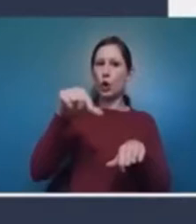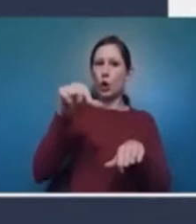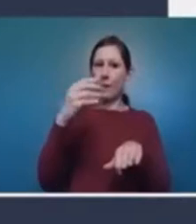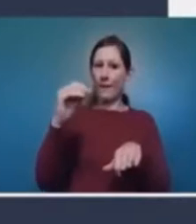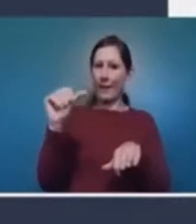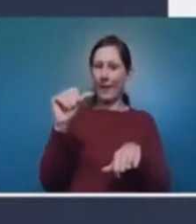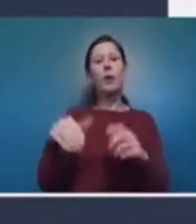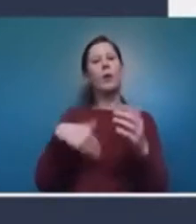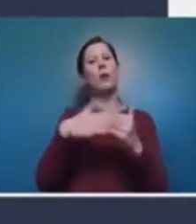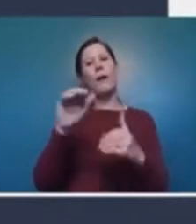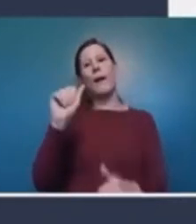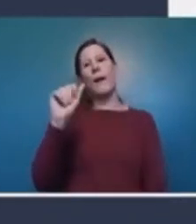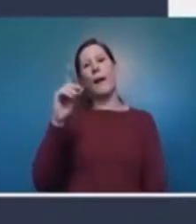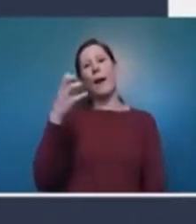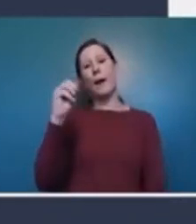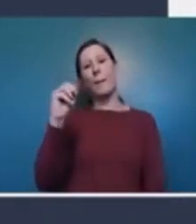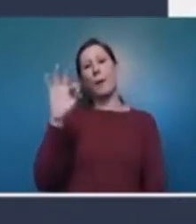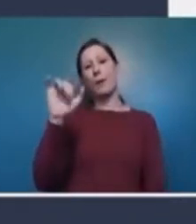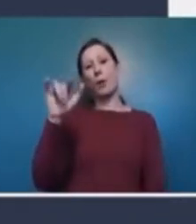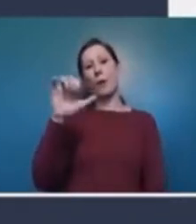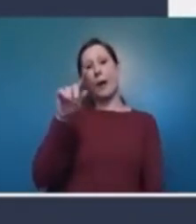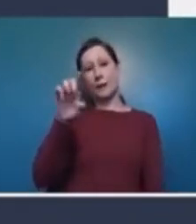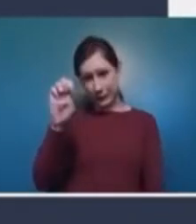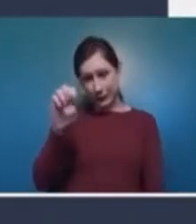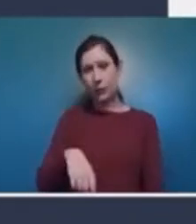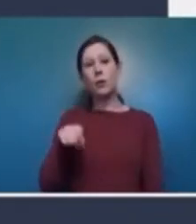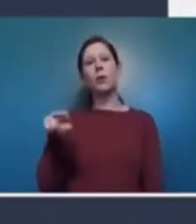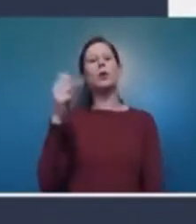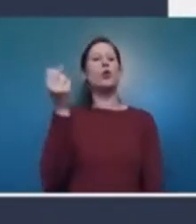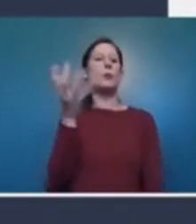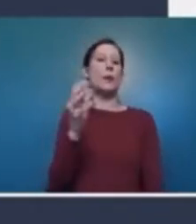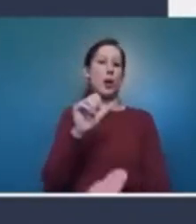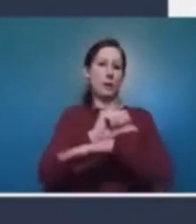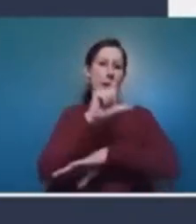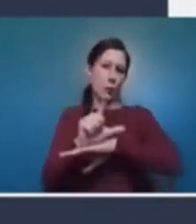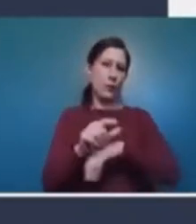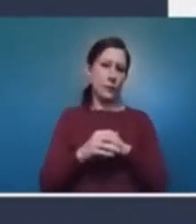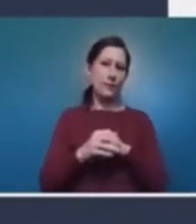like to introduce Adam Flores, community engagement and education manager of Shakespeare Festival St. Louis.